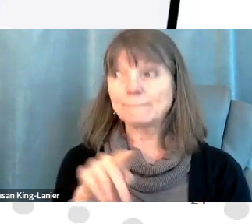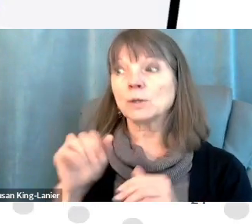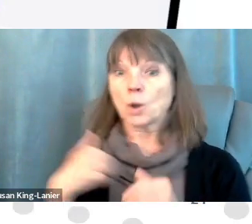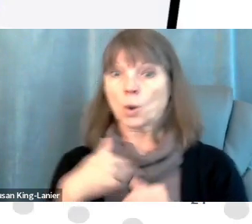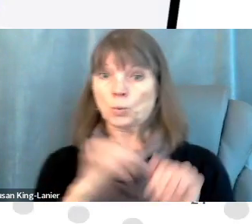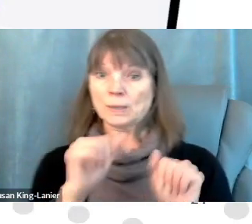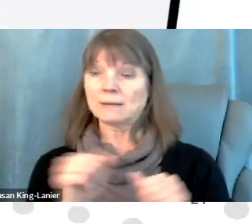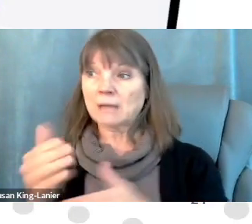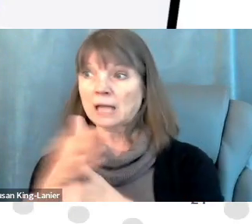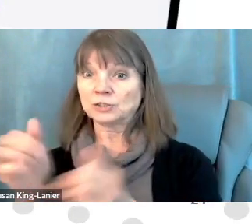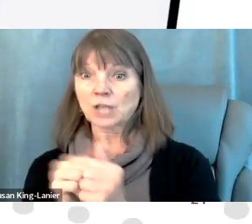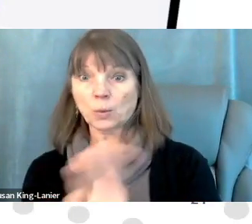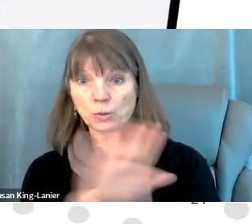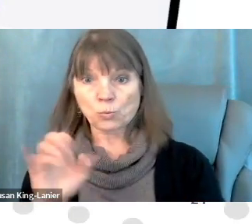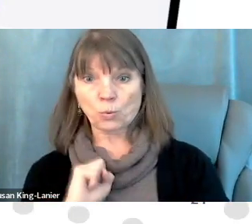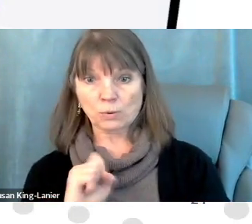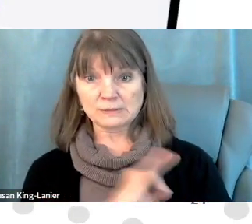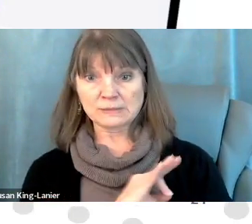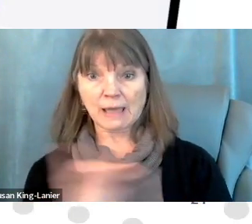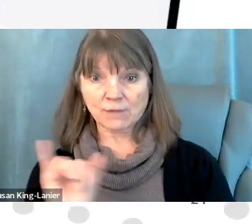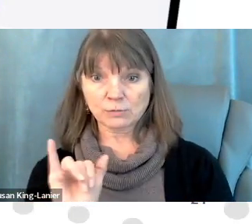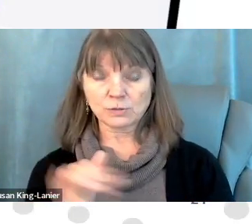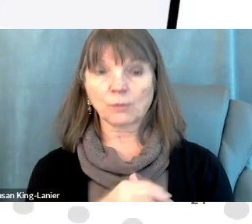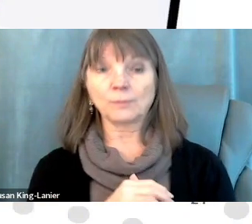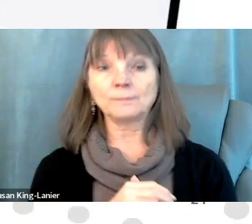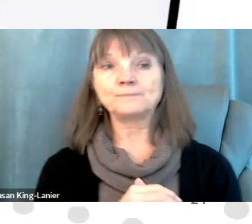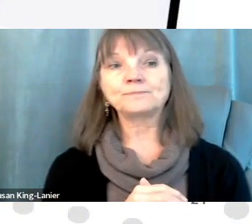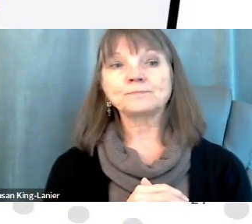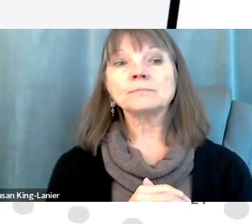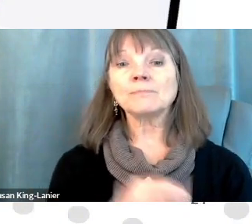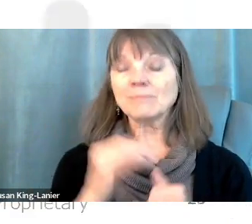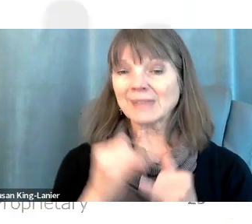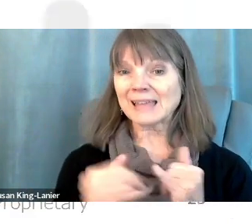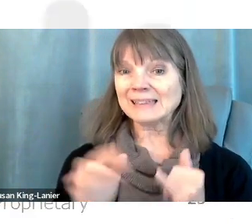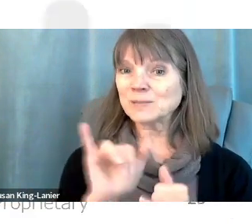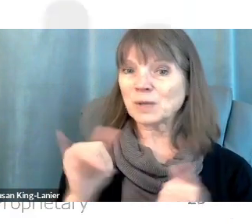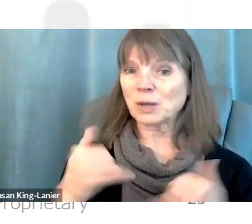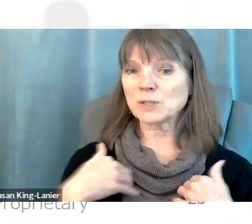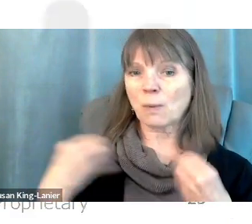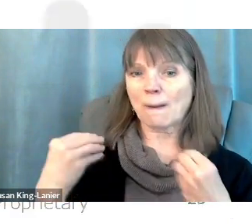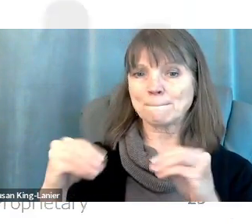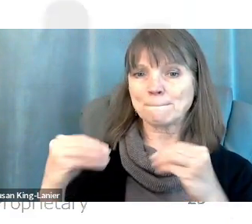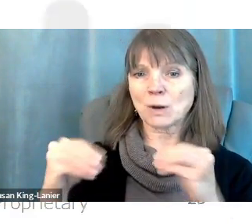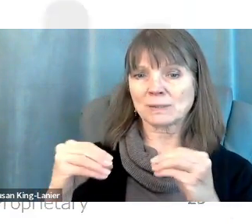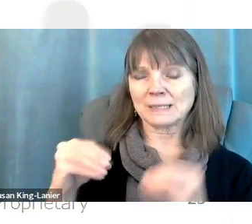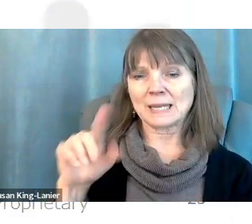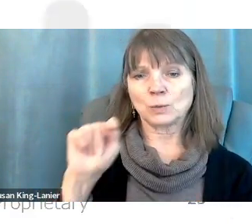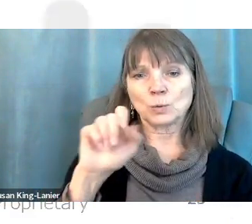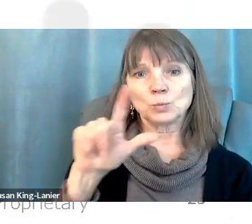We can share this with your staff as well so they can also offer this. And lastly, we do have a marketing tool kit.